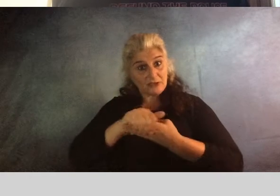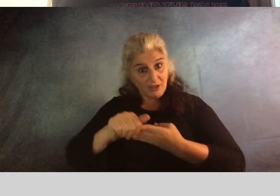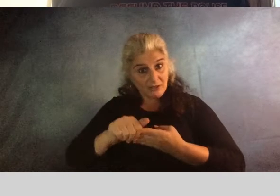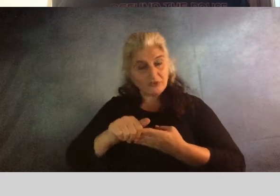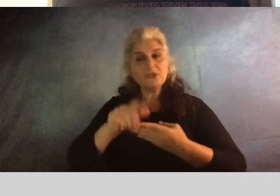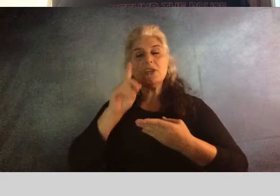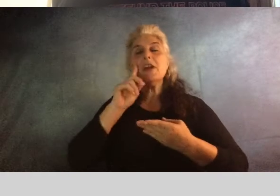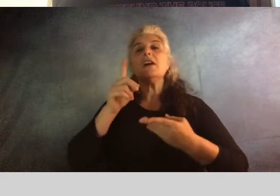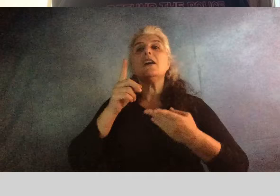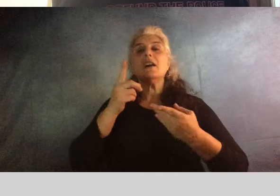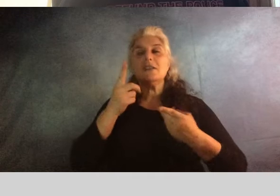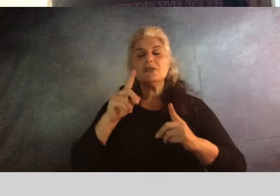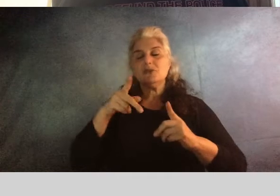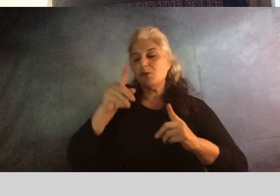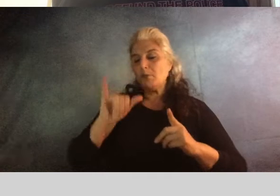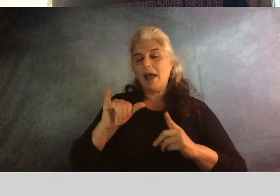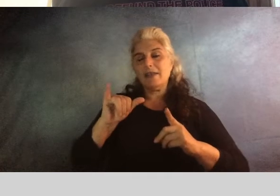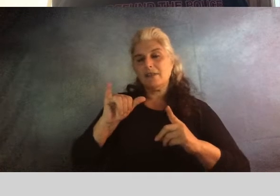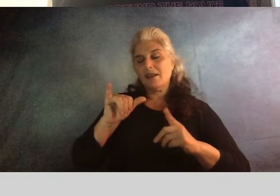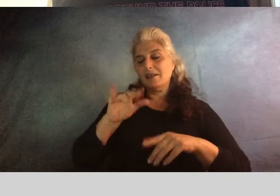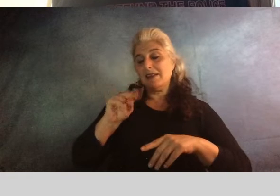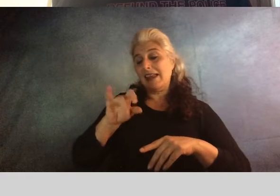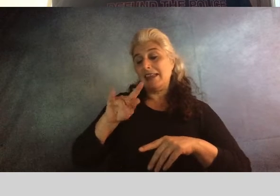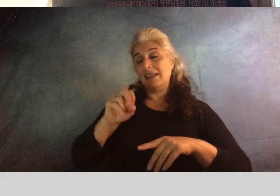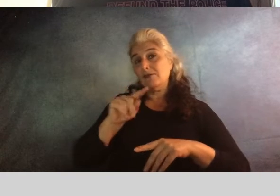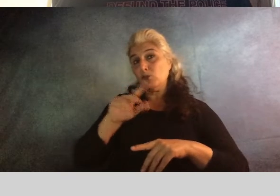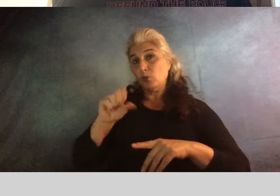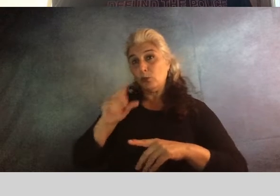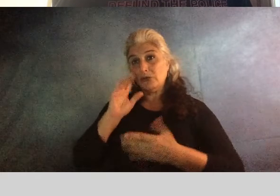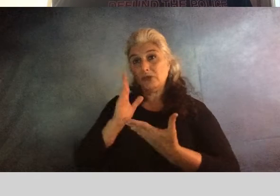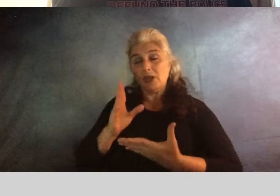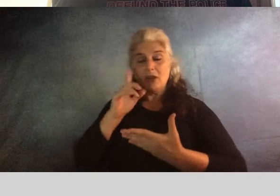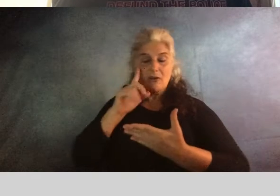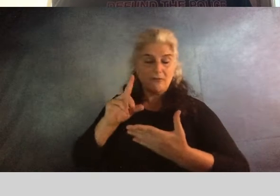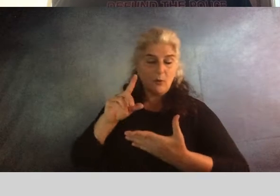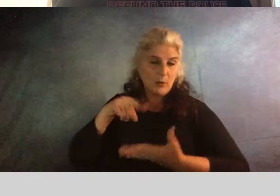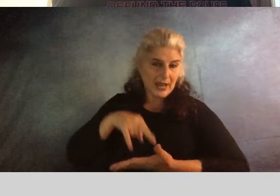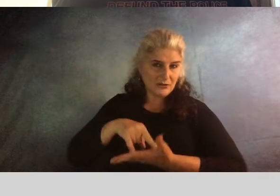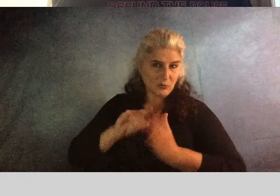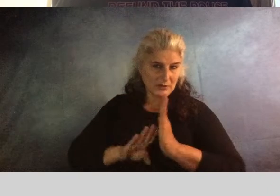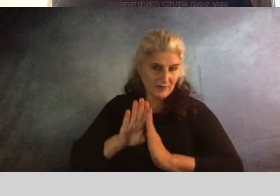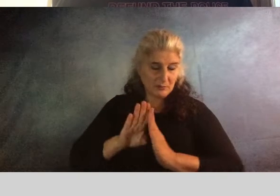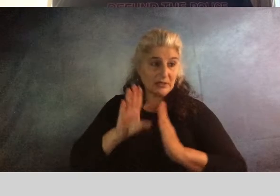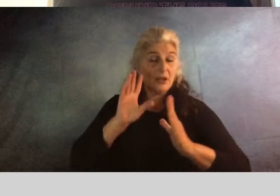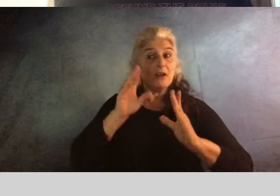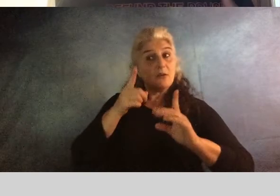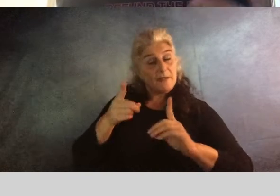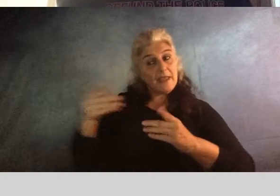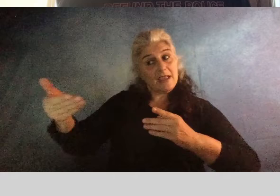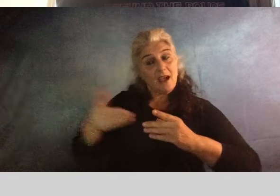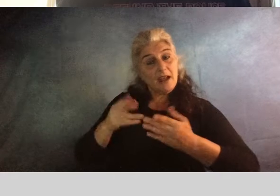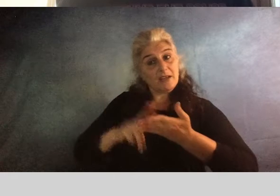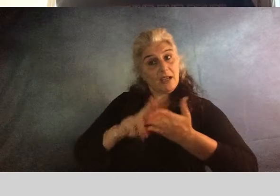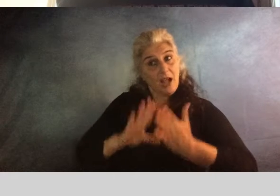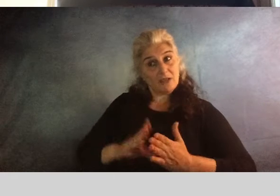to bring Python native tools to Android development. With the money in hand, the maintainers then hired a contractor to deliver the project work.